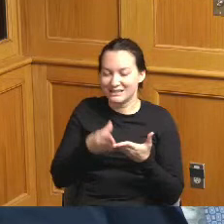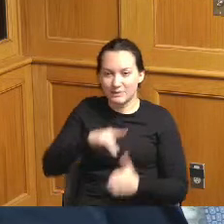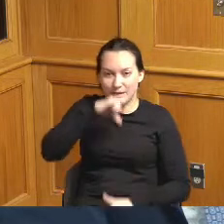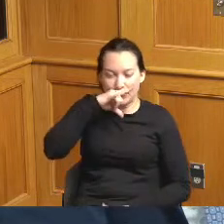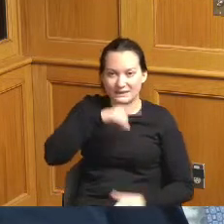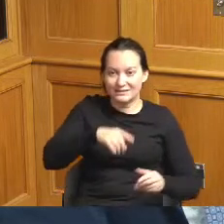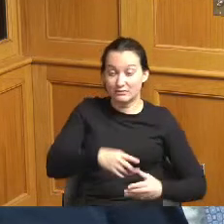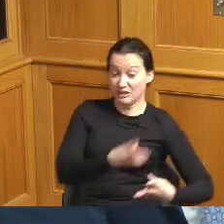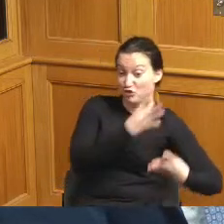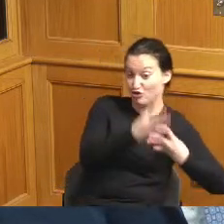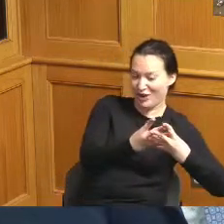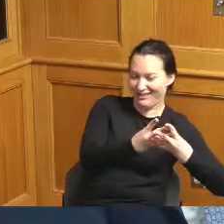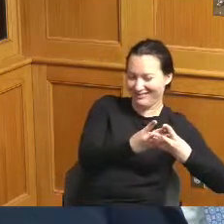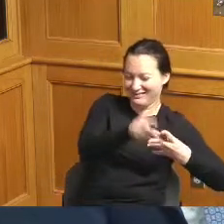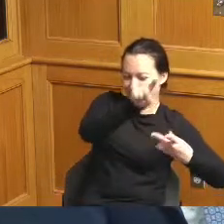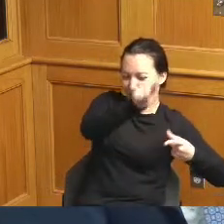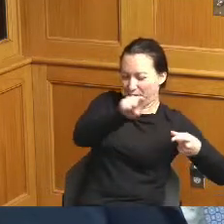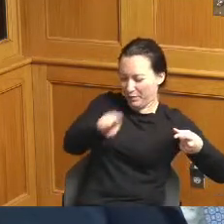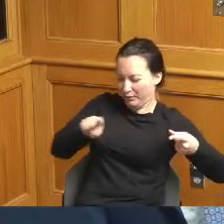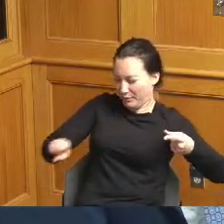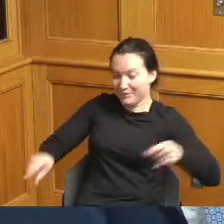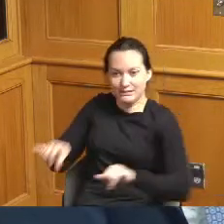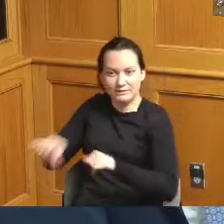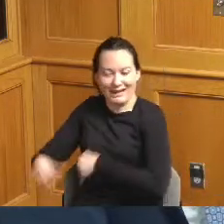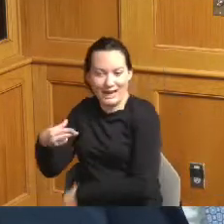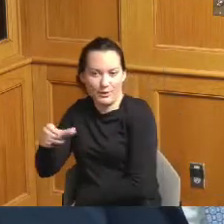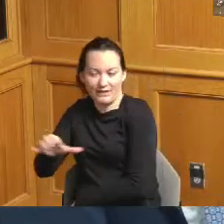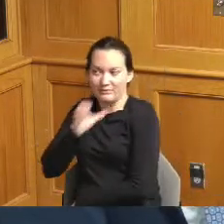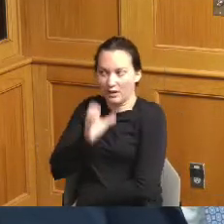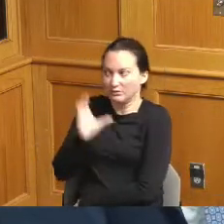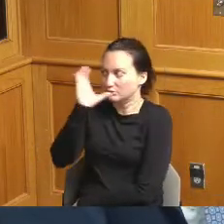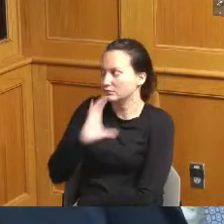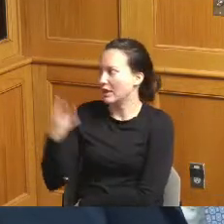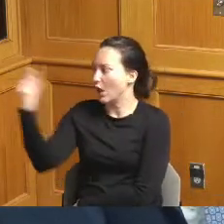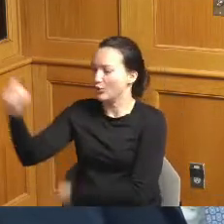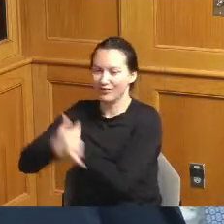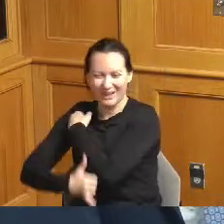from detention and keep them in Hamilton County rather than looking at out of County placements